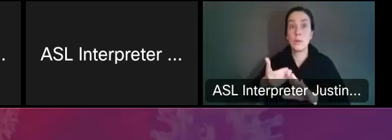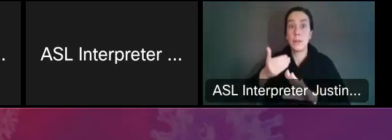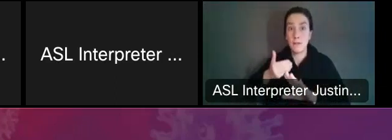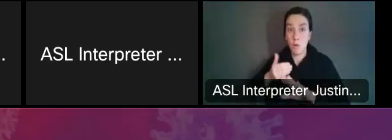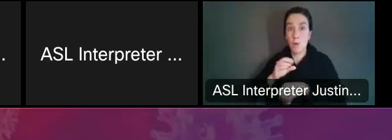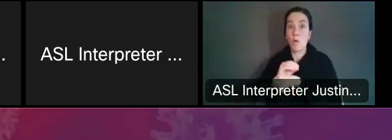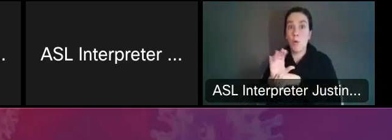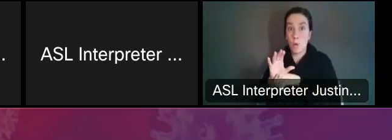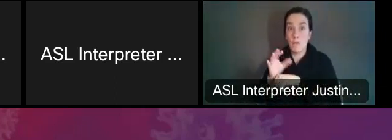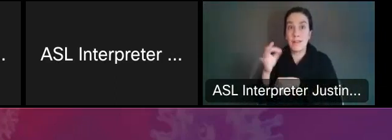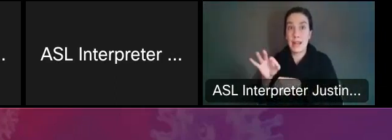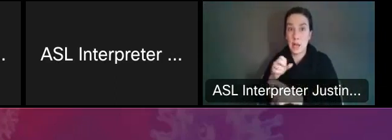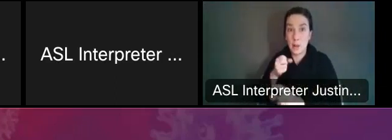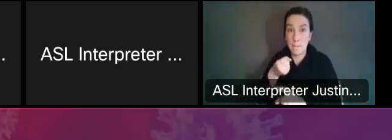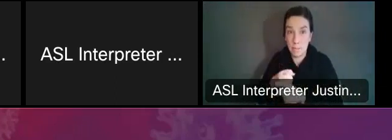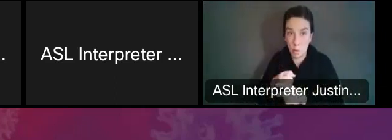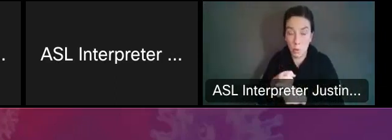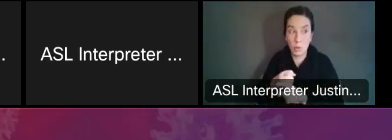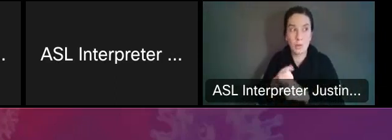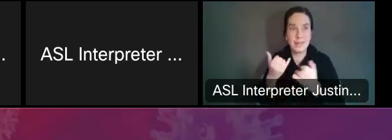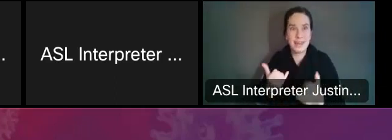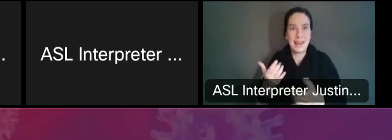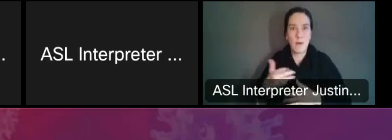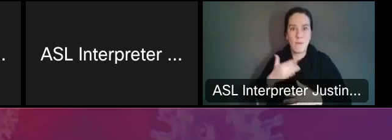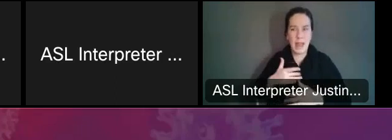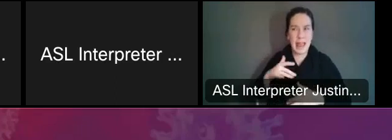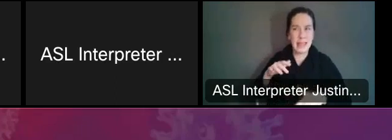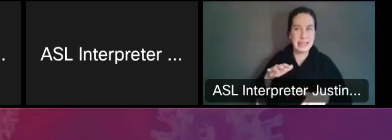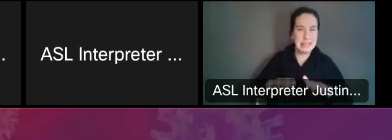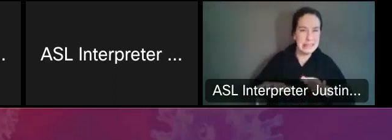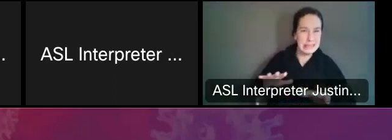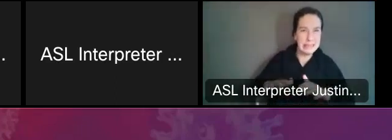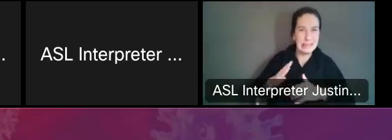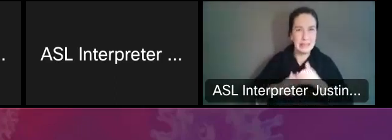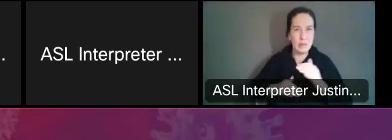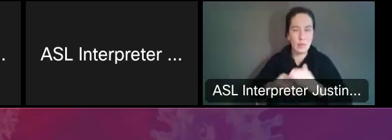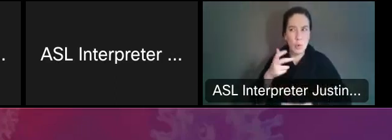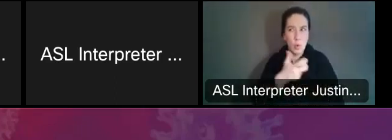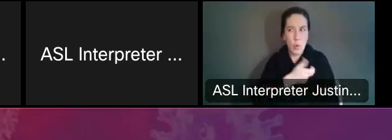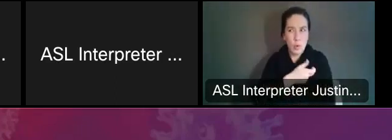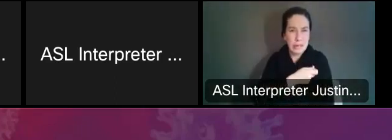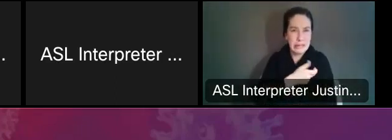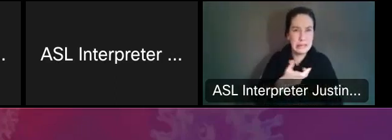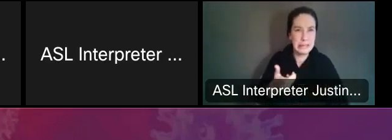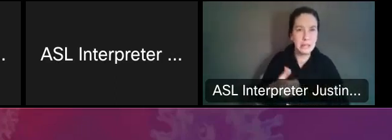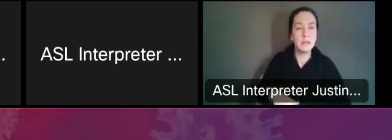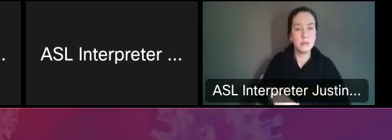It's a helpful tool to start addressing concerns and questions and rebuild trust when engaging with the community.